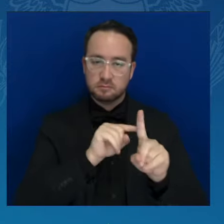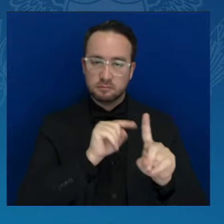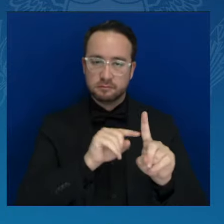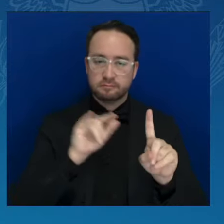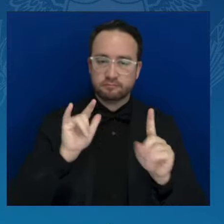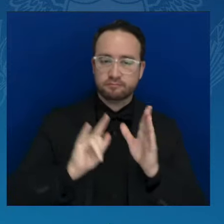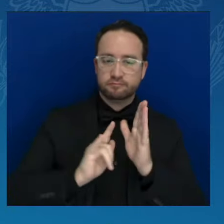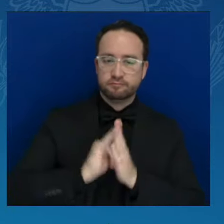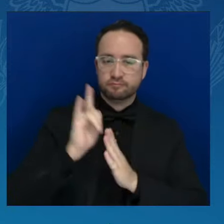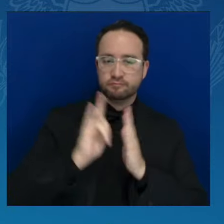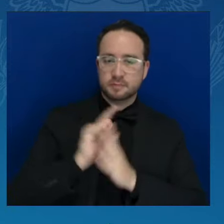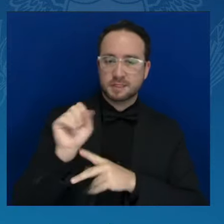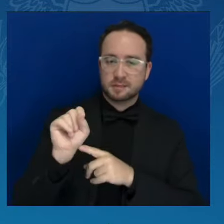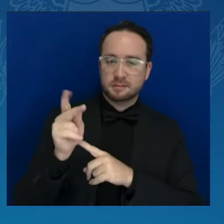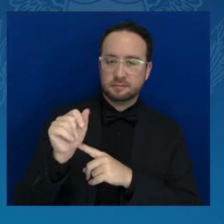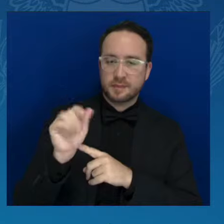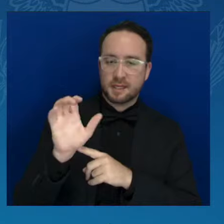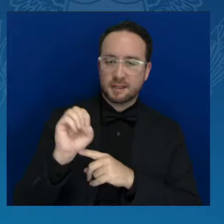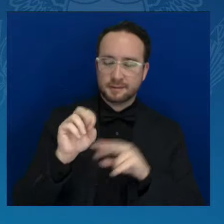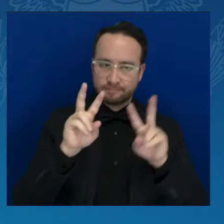at the moon through the Artemis program.